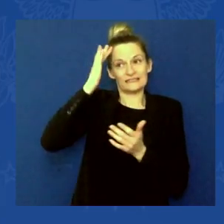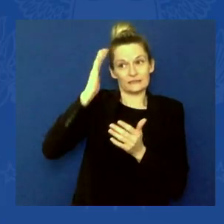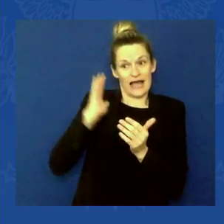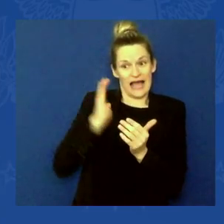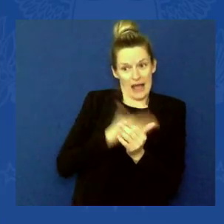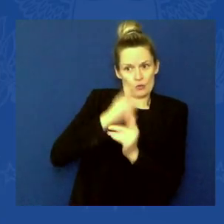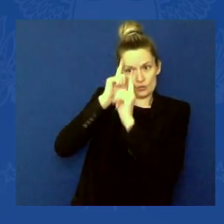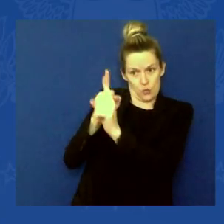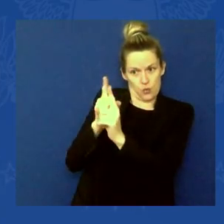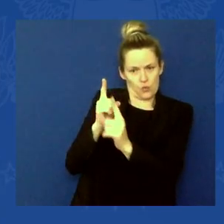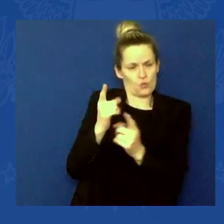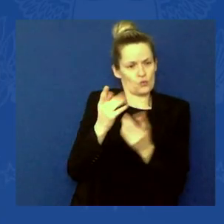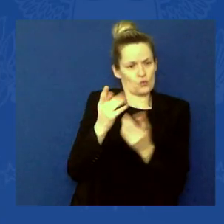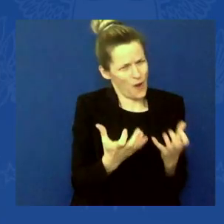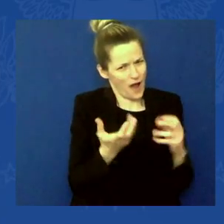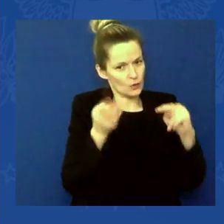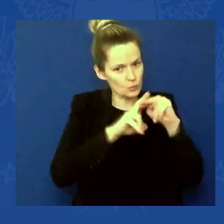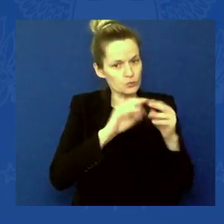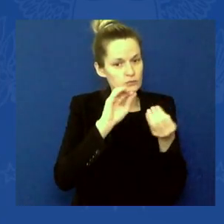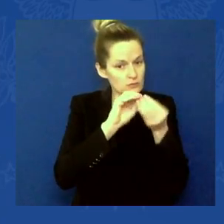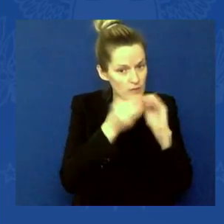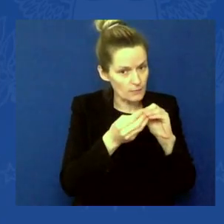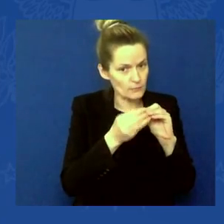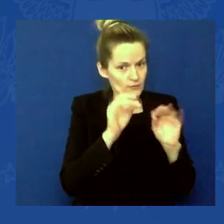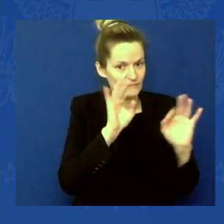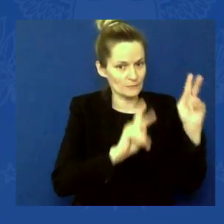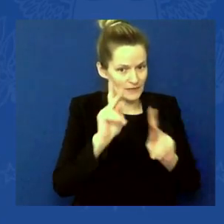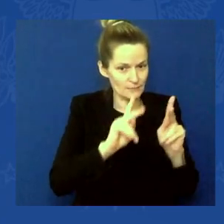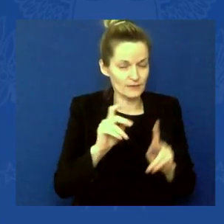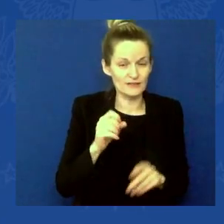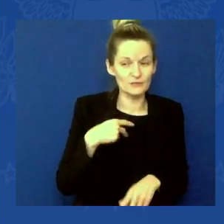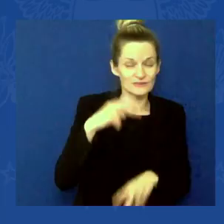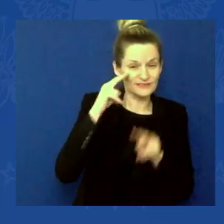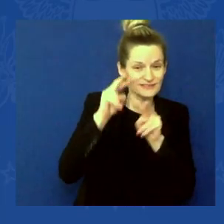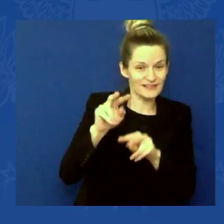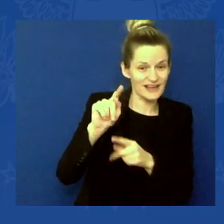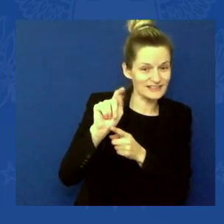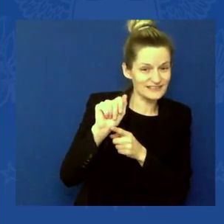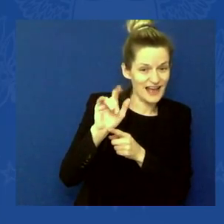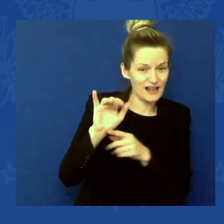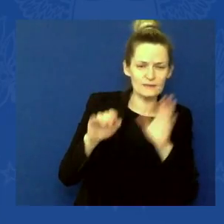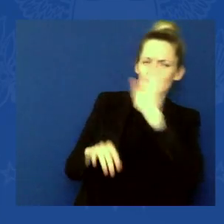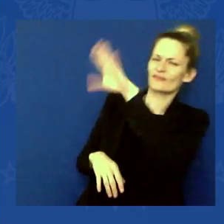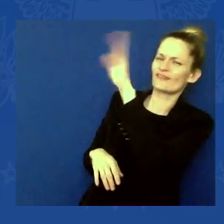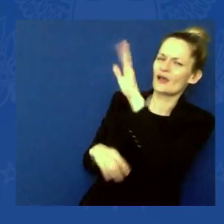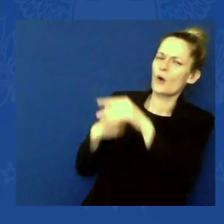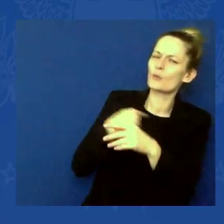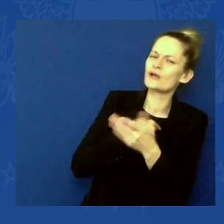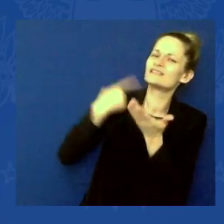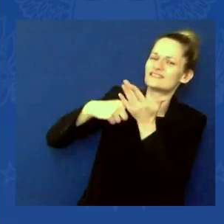Have you discussed that with them? The President: We've discussed a lot with the Taliban. They've been cooperative in extending some of the perimeter.